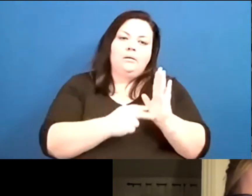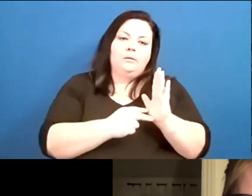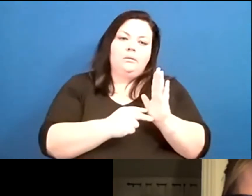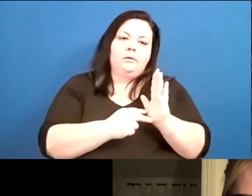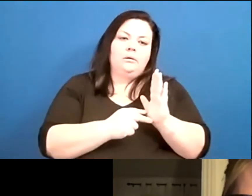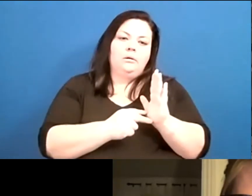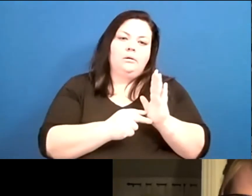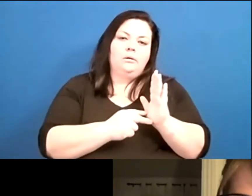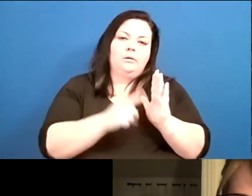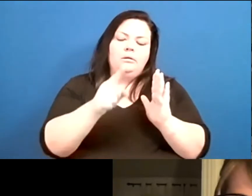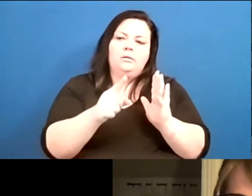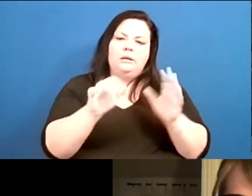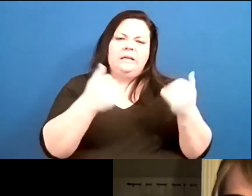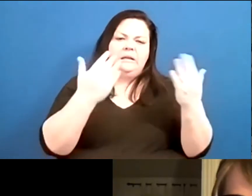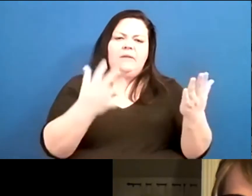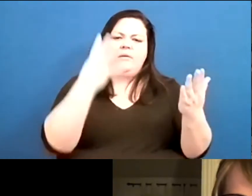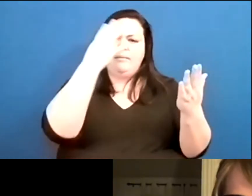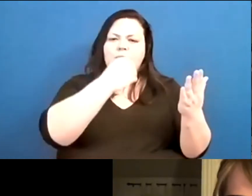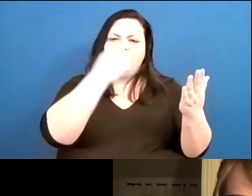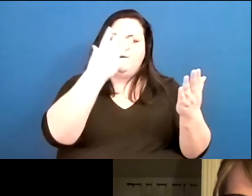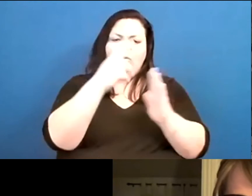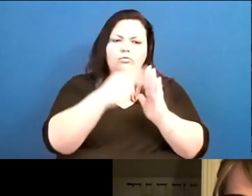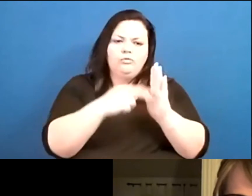beautiful kind of reading and I was just kind of curious about